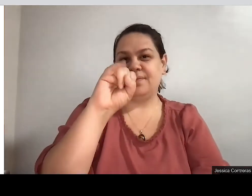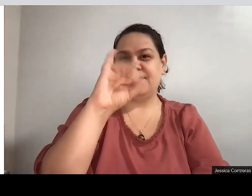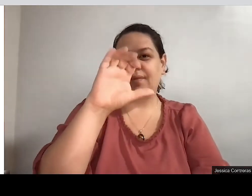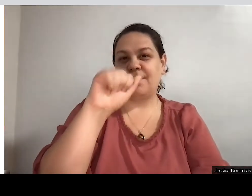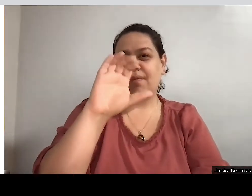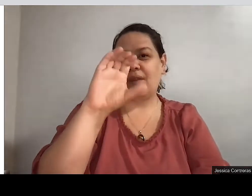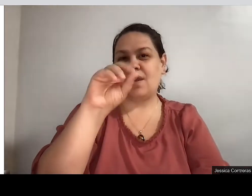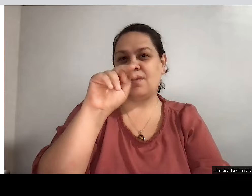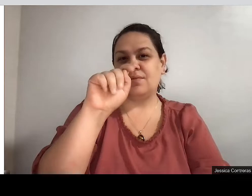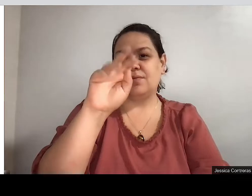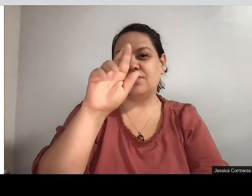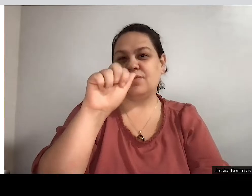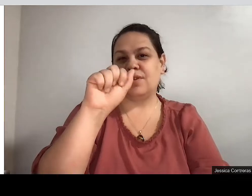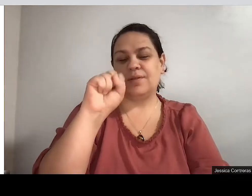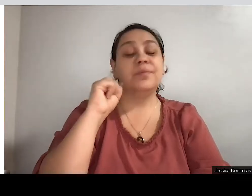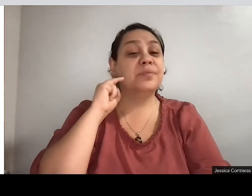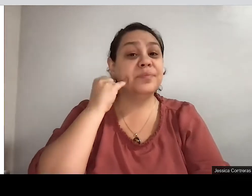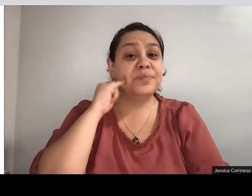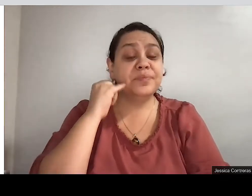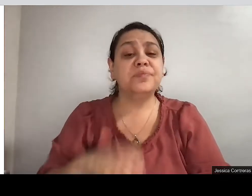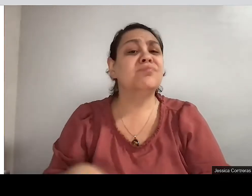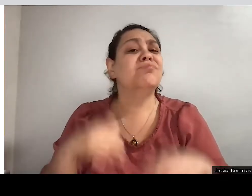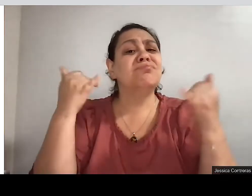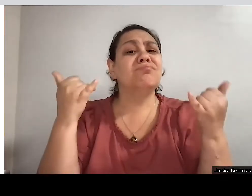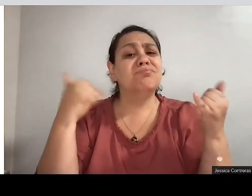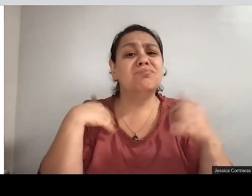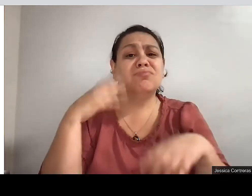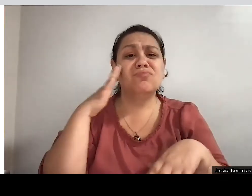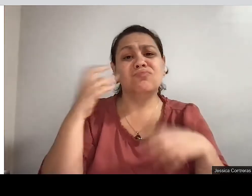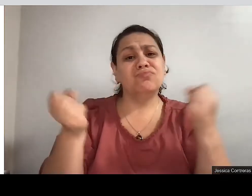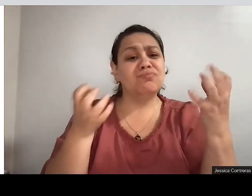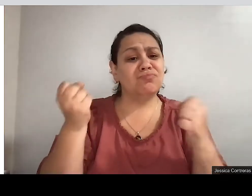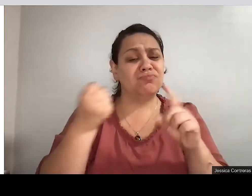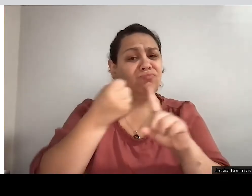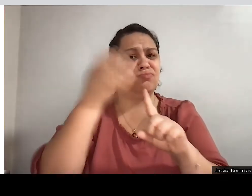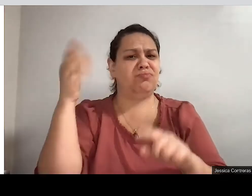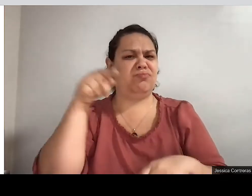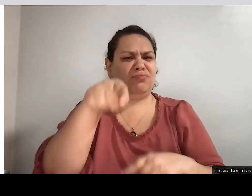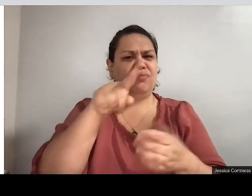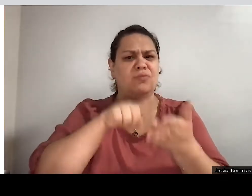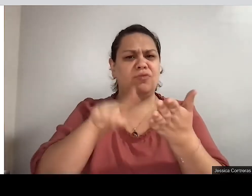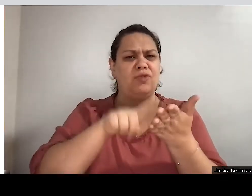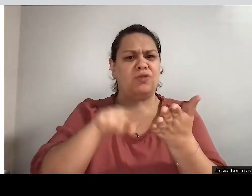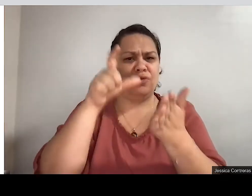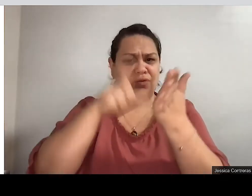Hello! My name is Jessica Contreras. I’m here to present this article, titled,